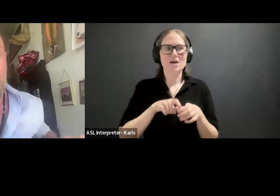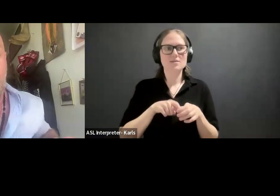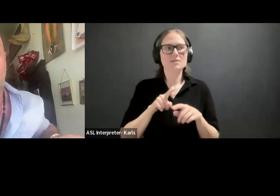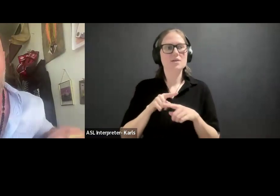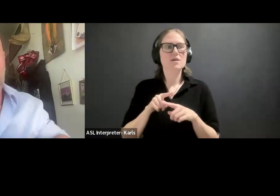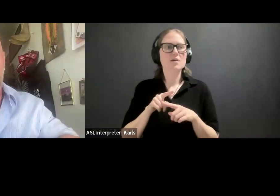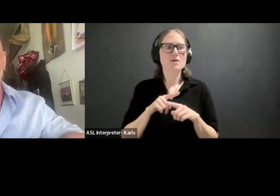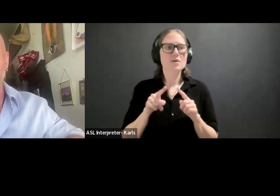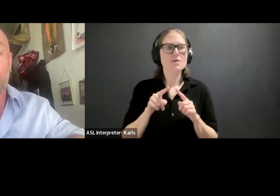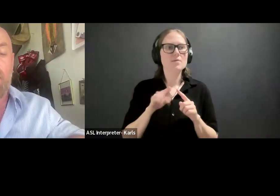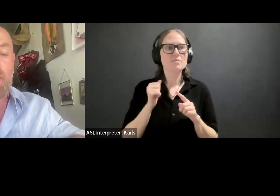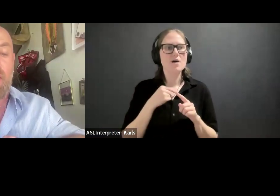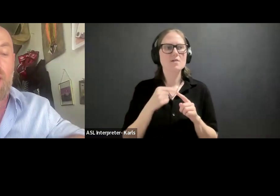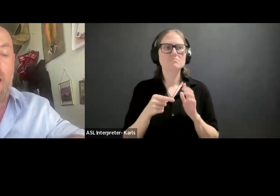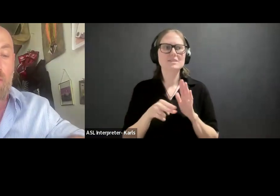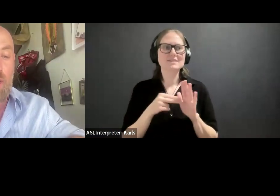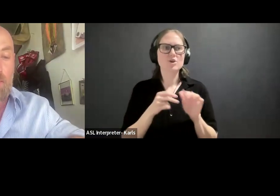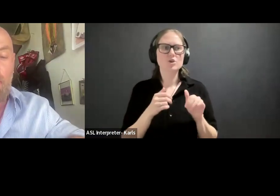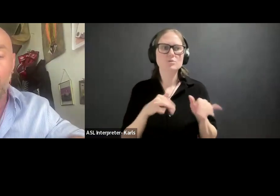Or he puffs out his chest and stares angrily.